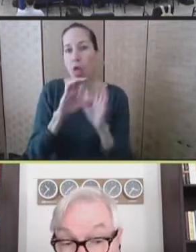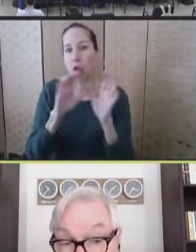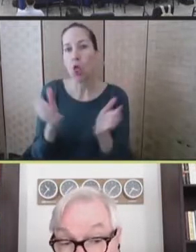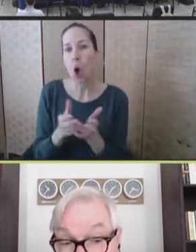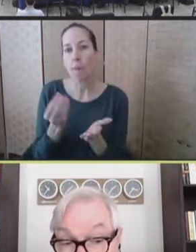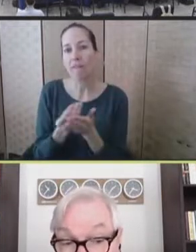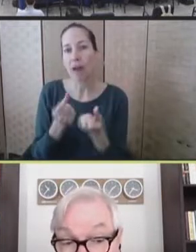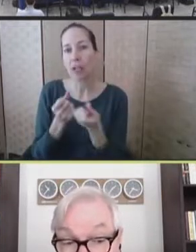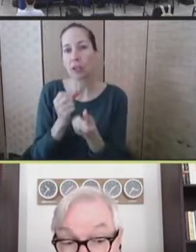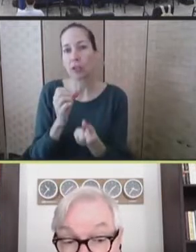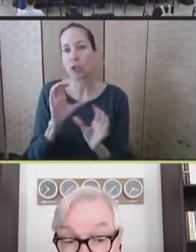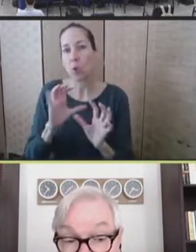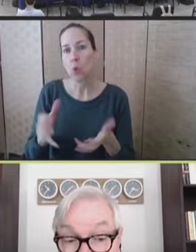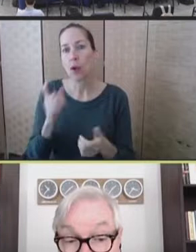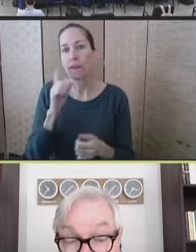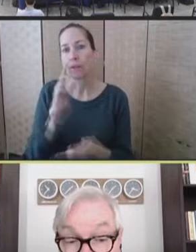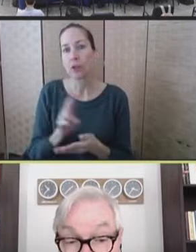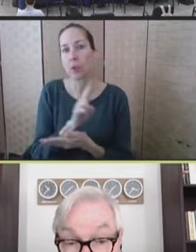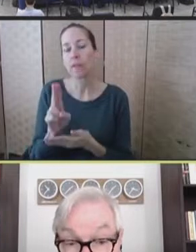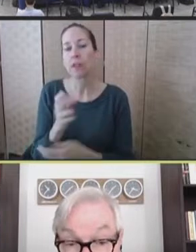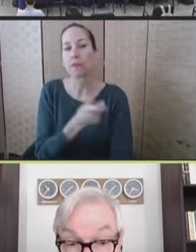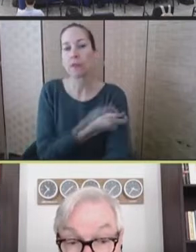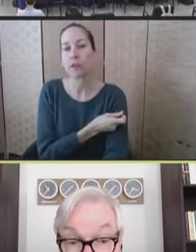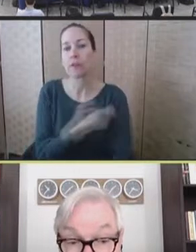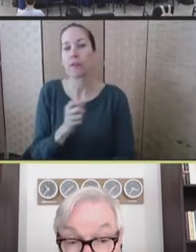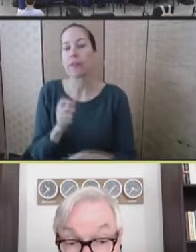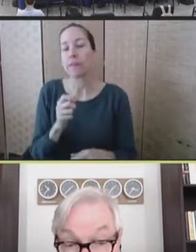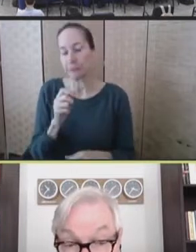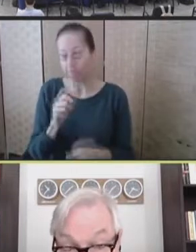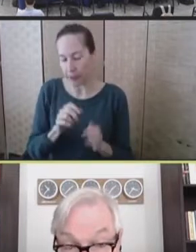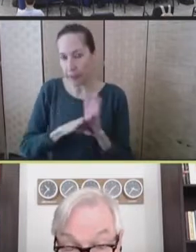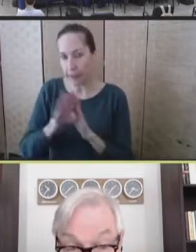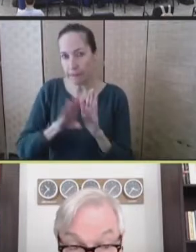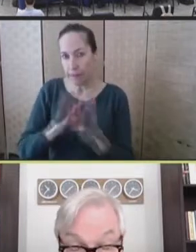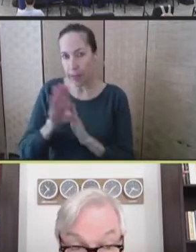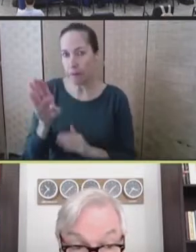Influenza Vaccine Development initiated this whole process.